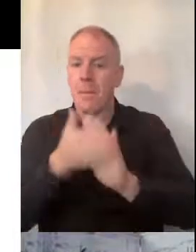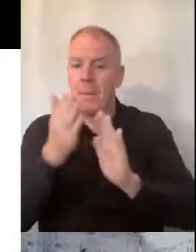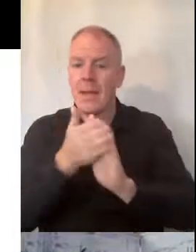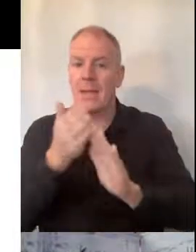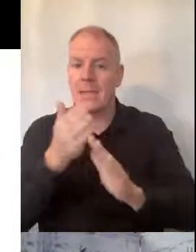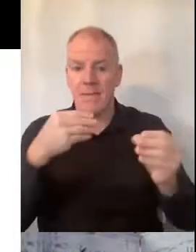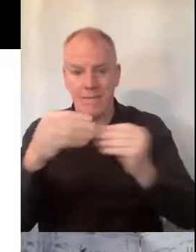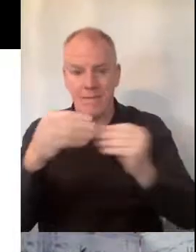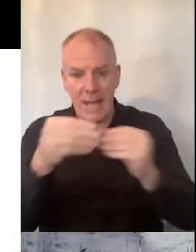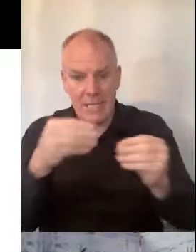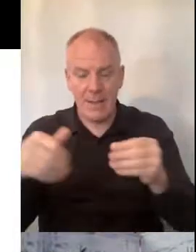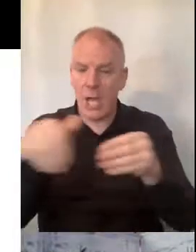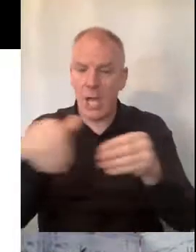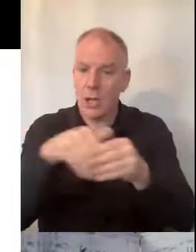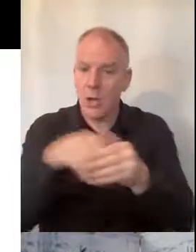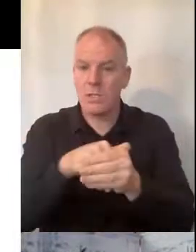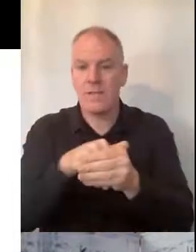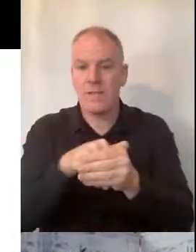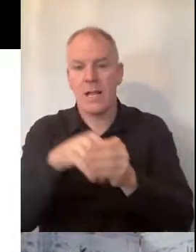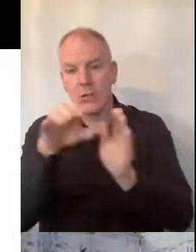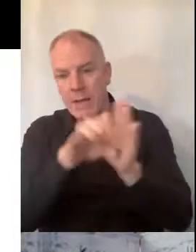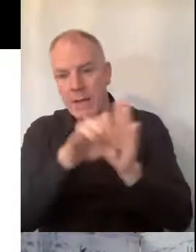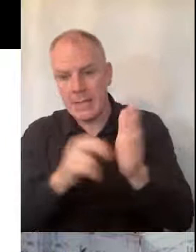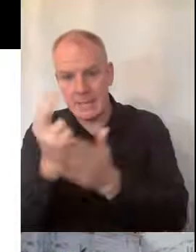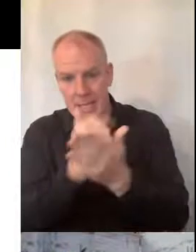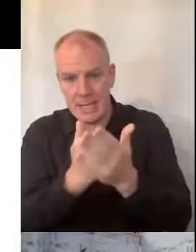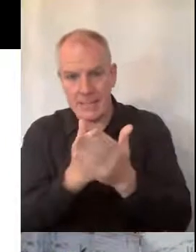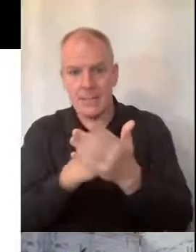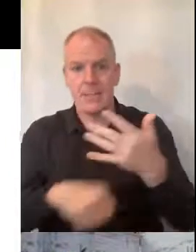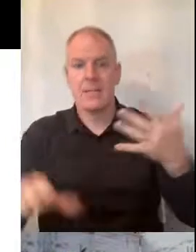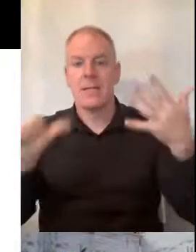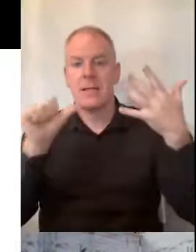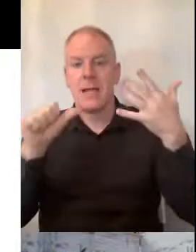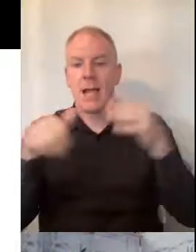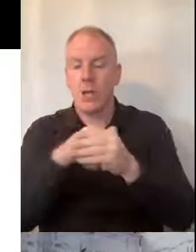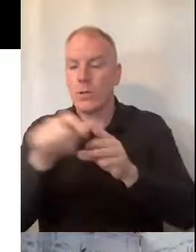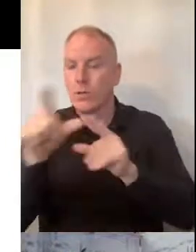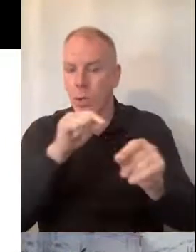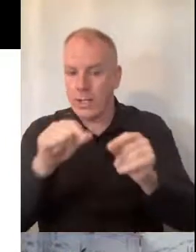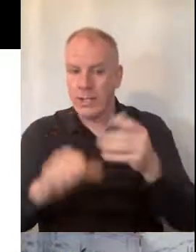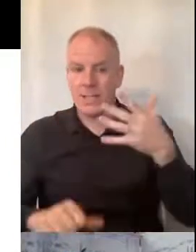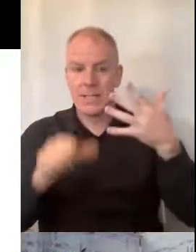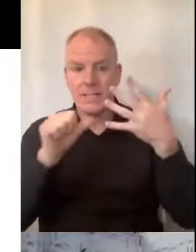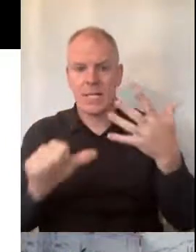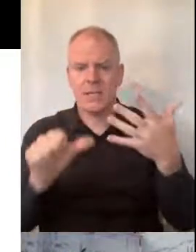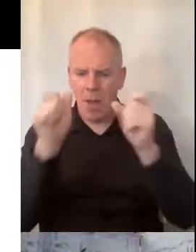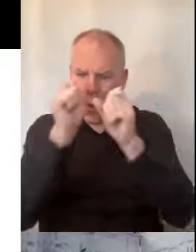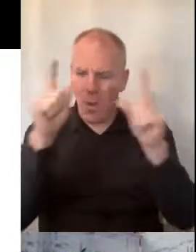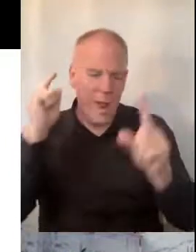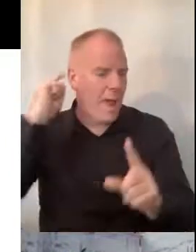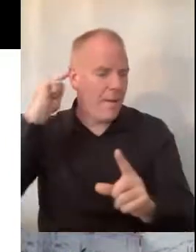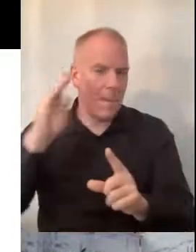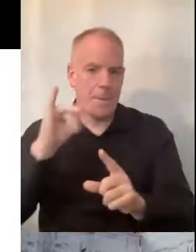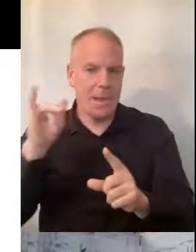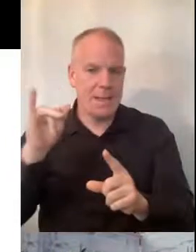flexible and inclusive curriculum design to include choice. Be conscious of bias and prejudice